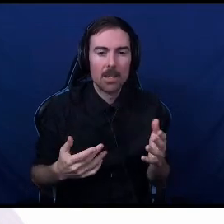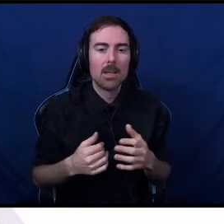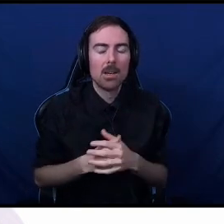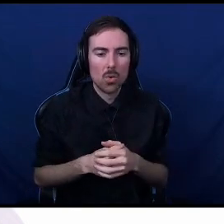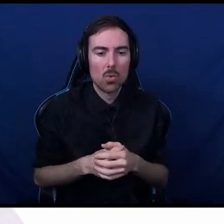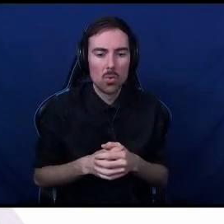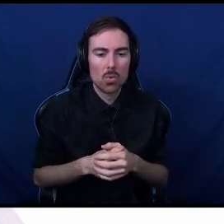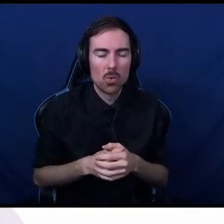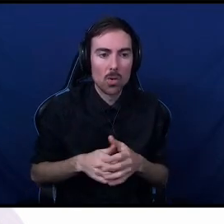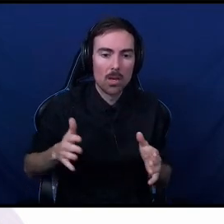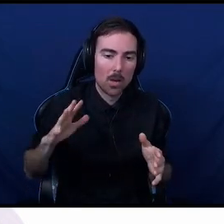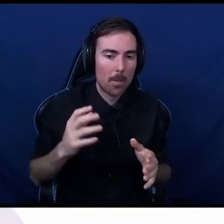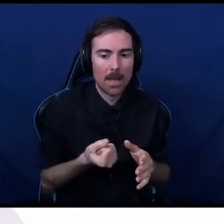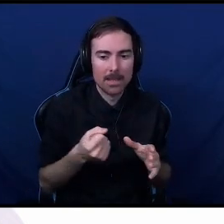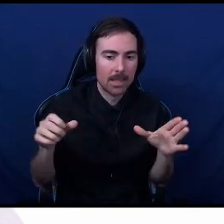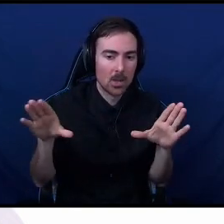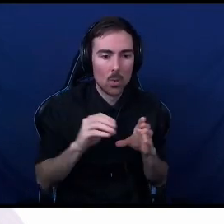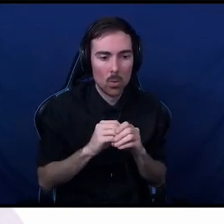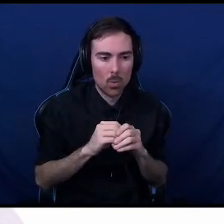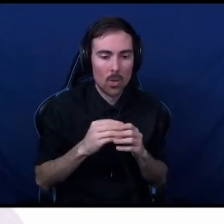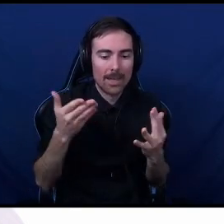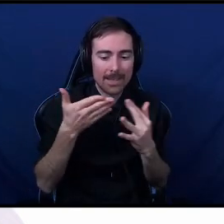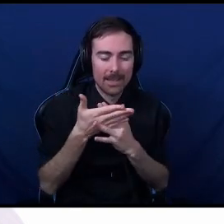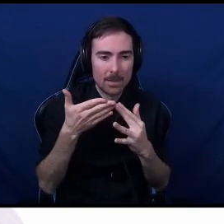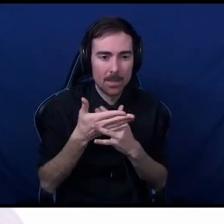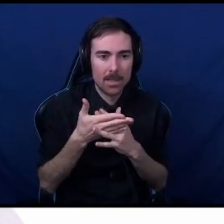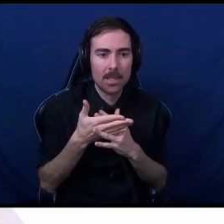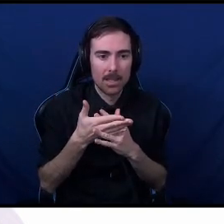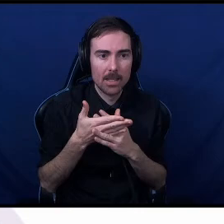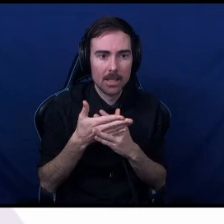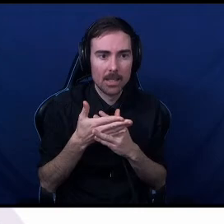include accessibility into that into that kind of framework as